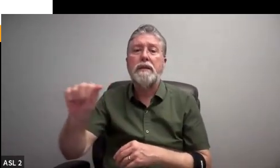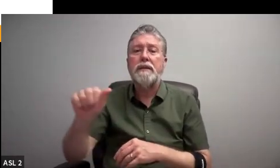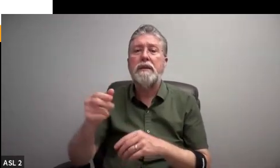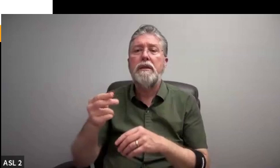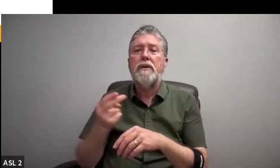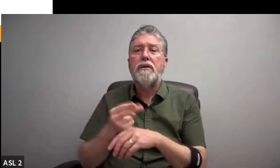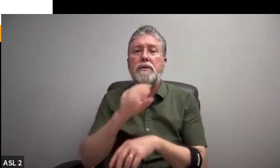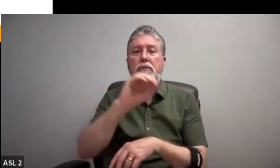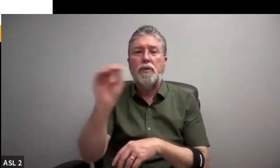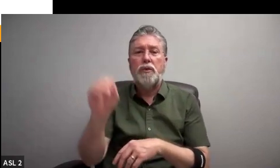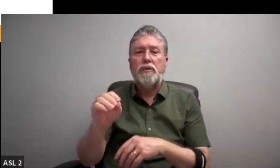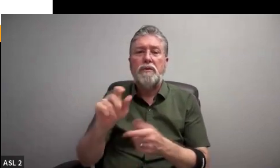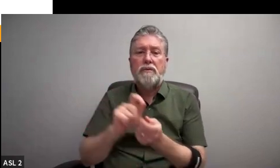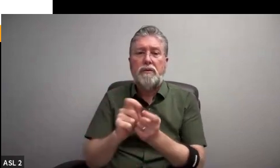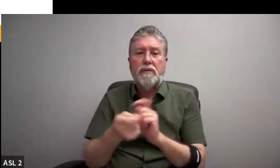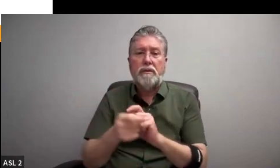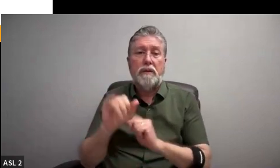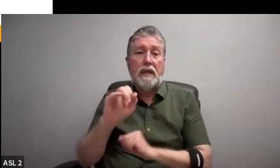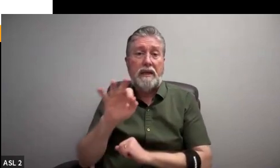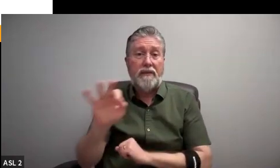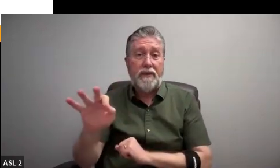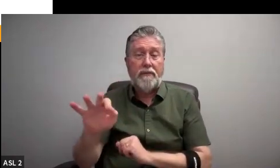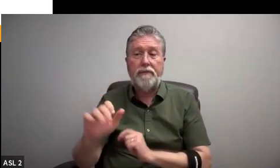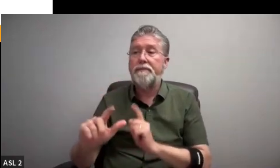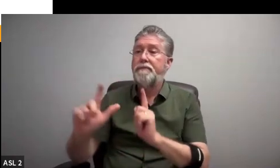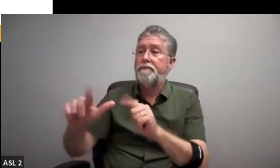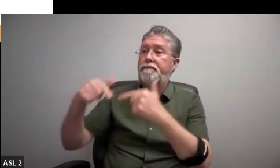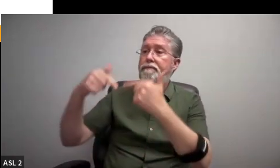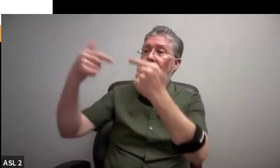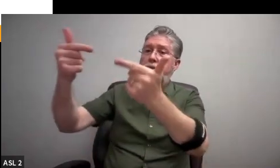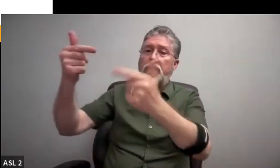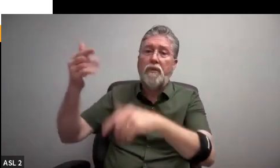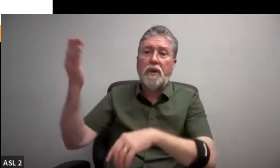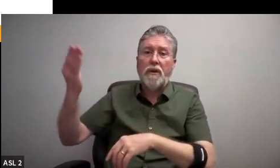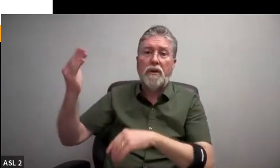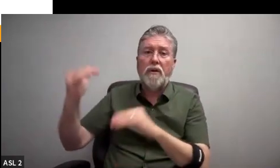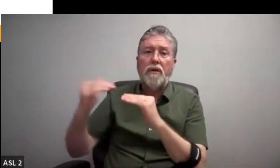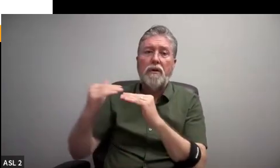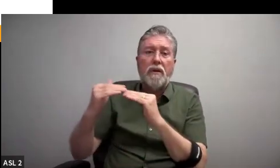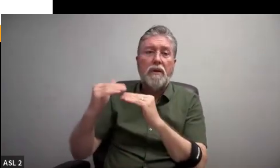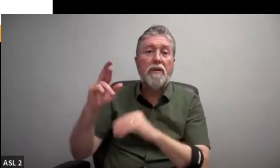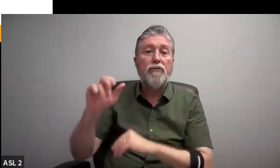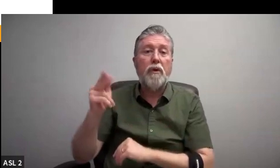adjusted IFF. I will now hand the presentation over to my colleague, Rhonda. Thank you.